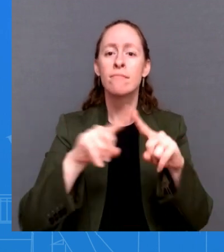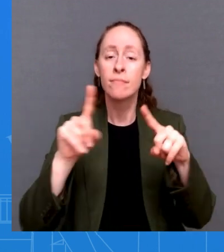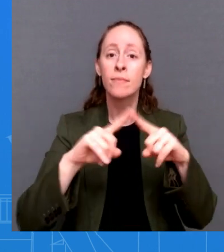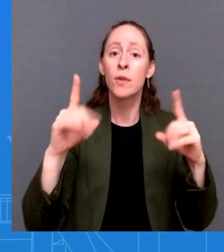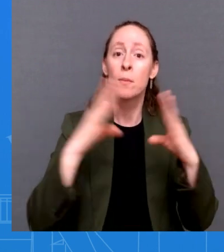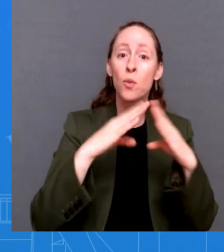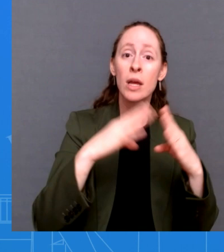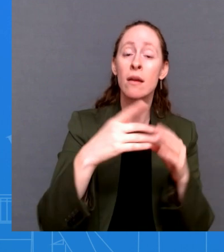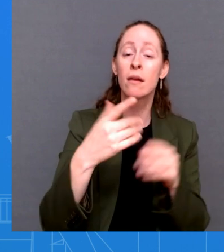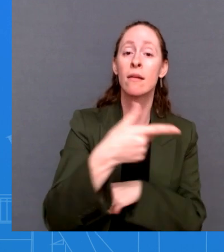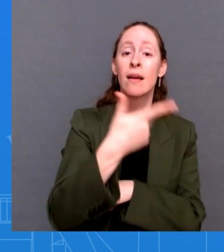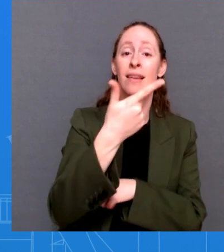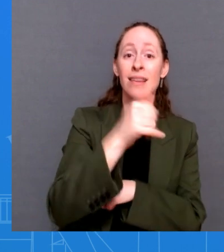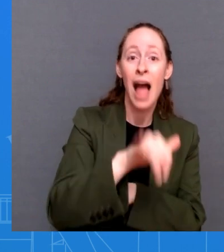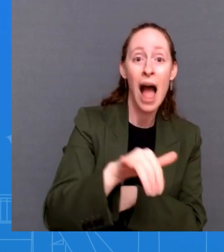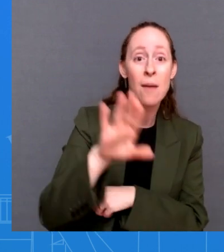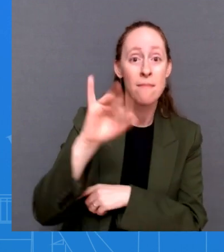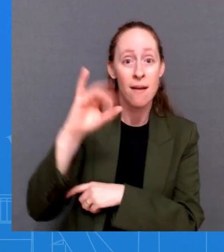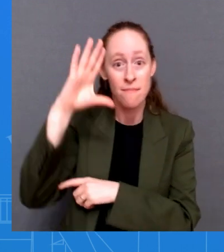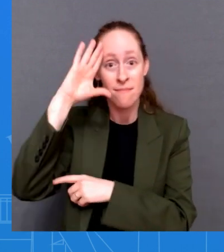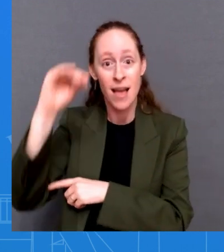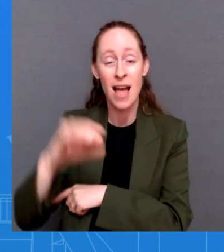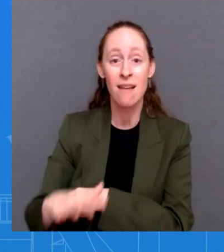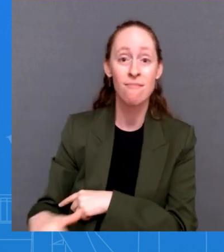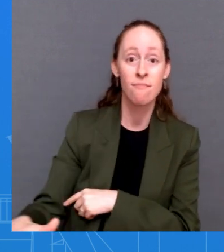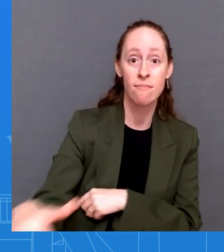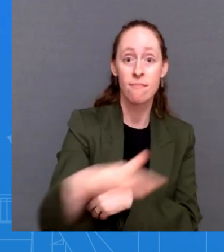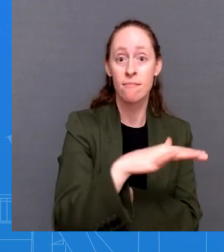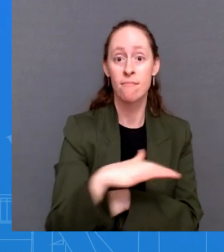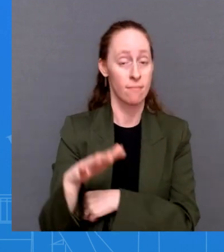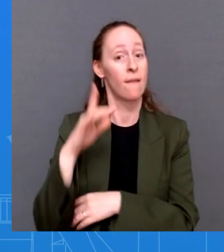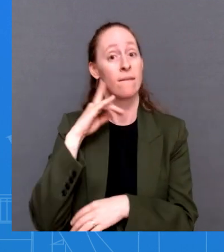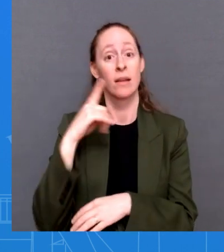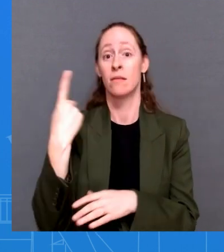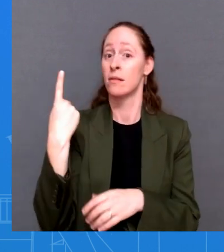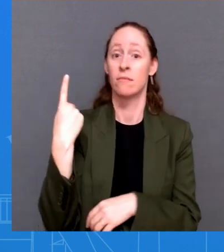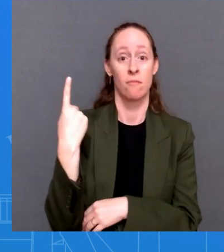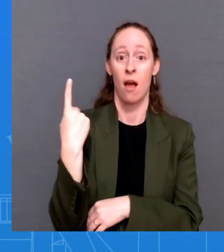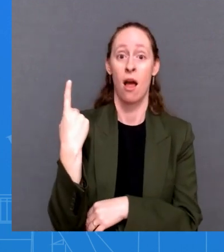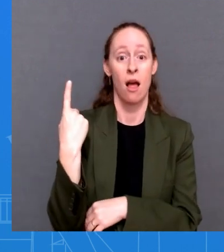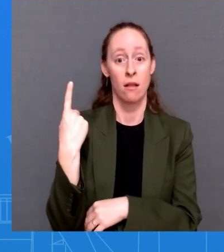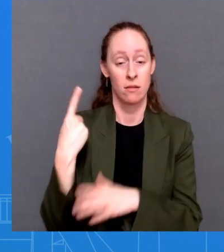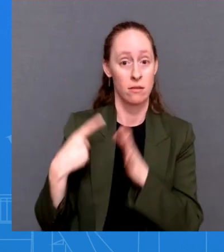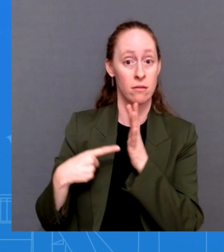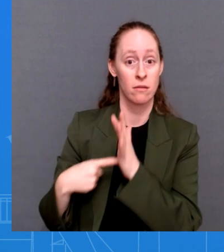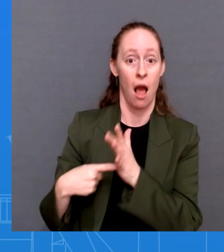is an example of the way we are working to modernize CDC and share timely and actionable data with all of you.